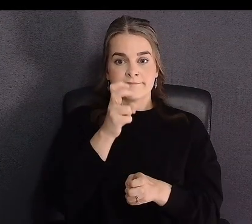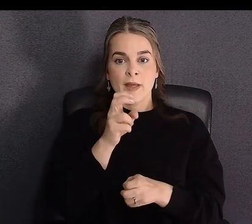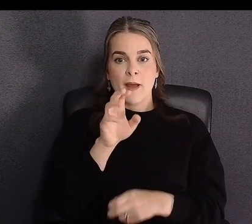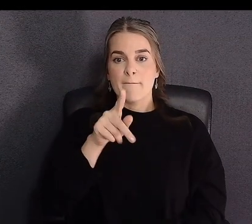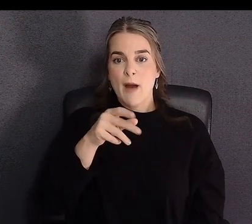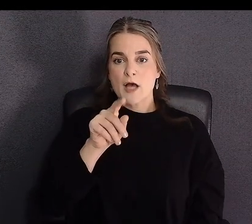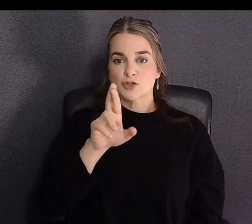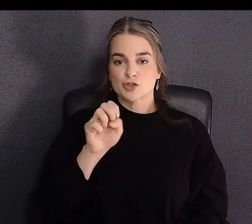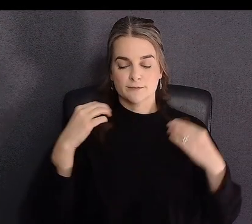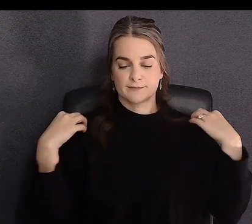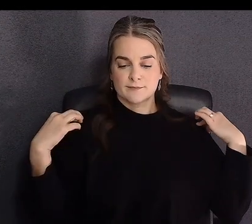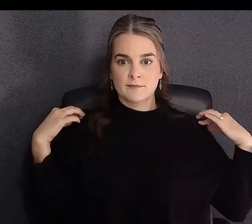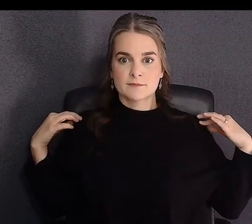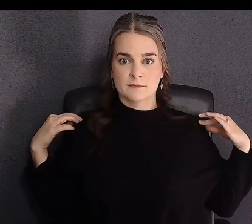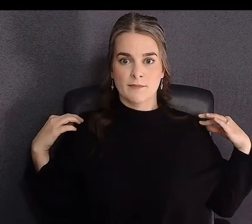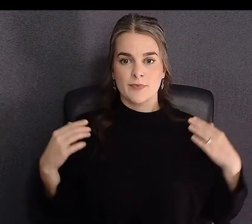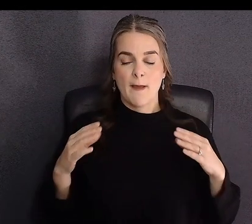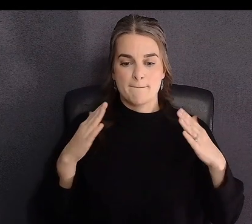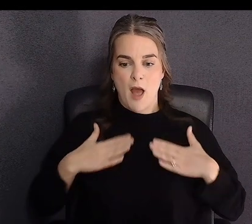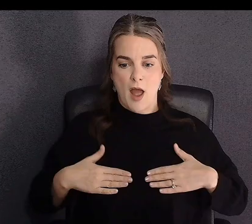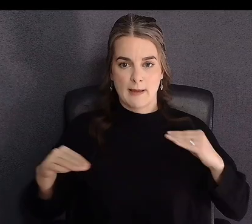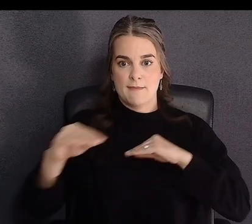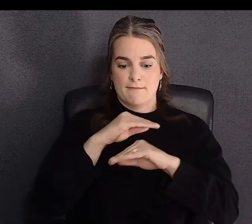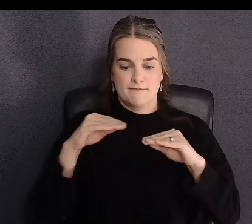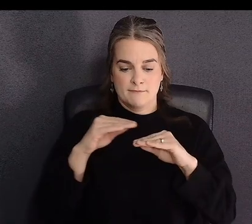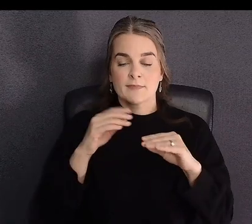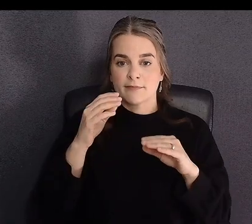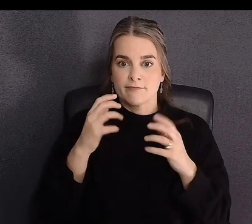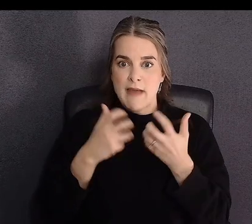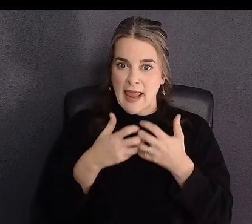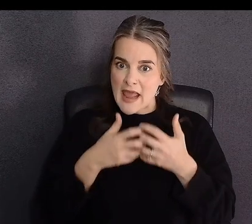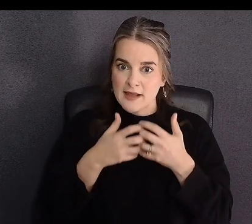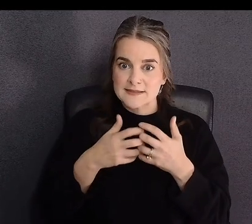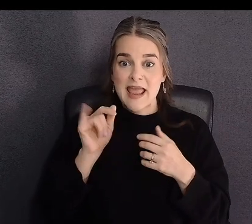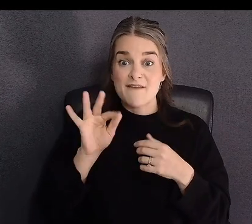So if somebody is really like stretching an arm out to get to the iPad screen or their head is really